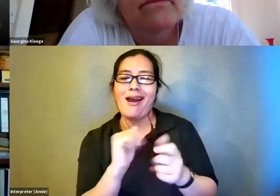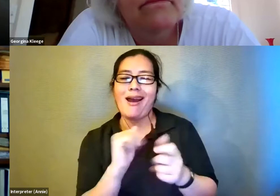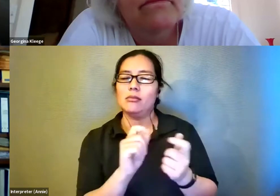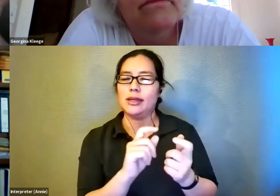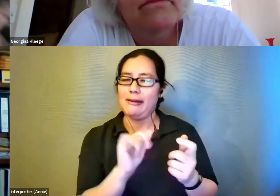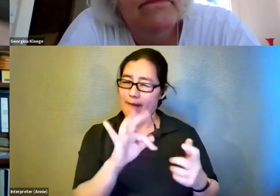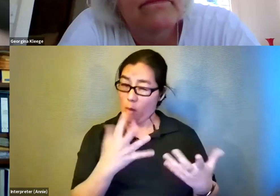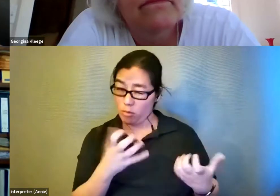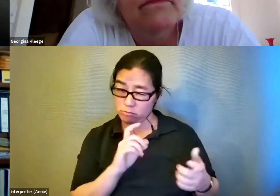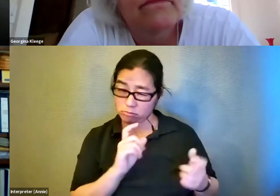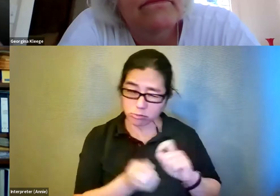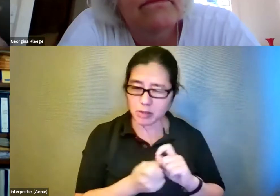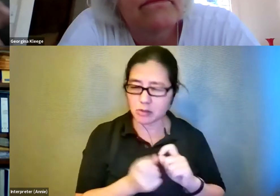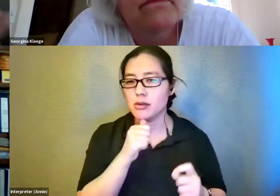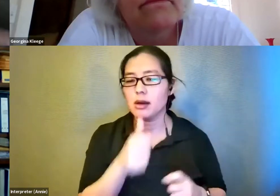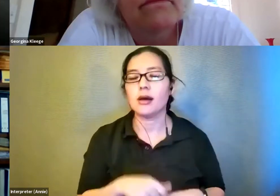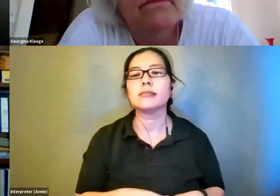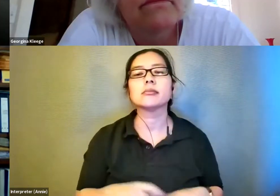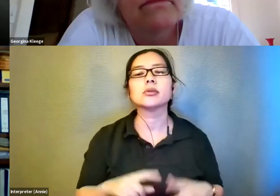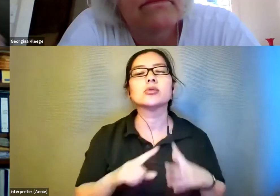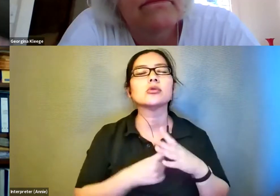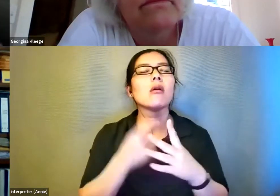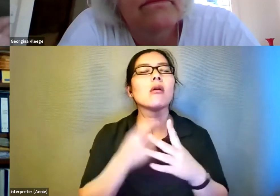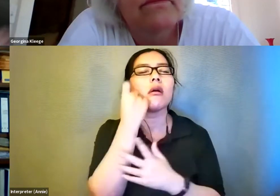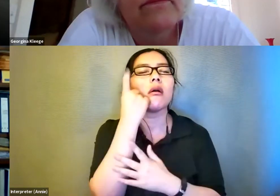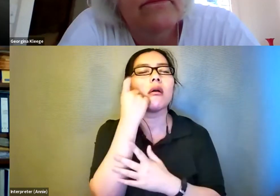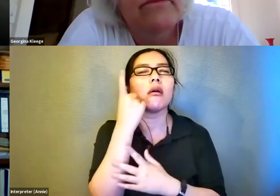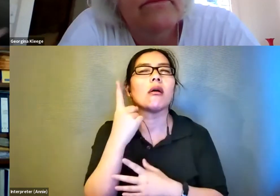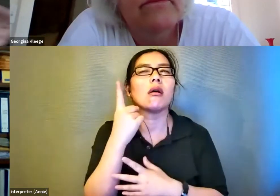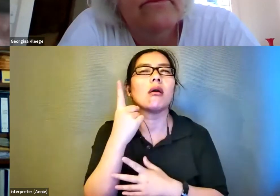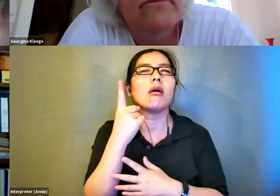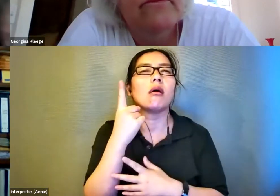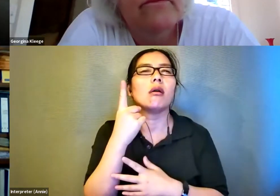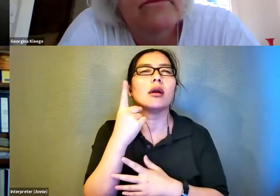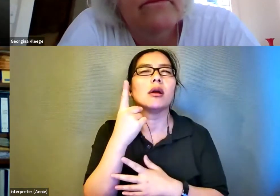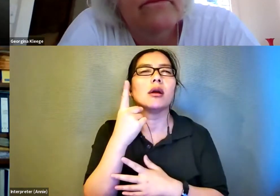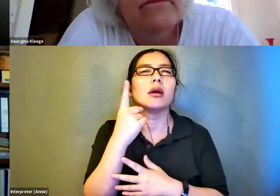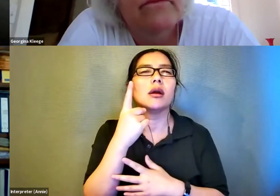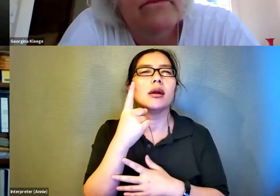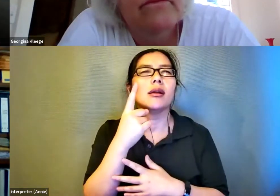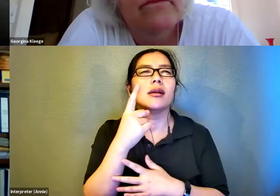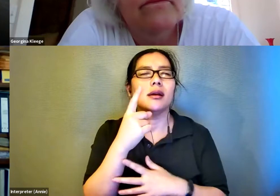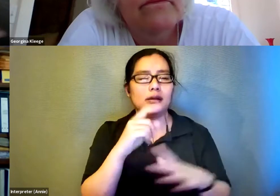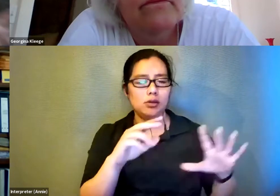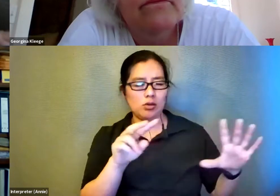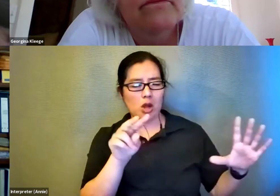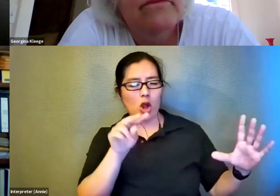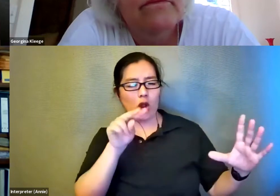start understanding what a good flow for describing this image is. And I